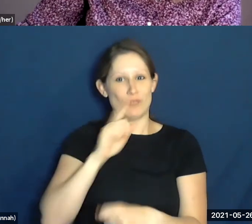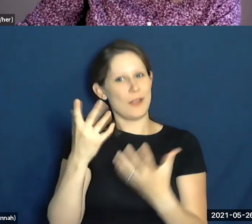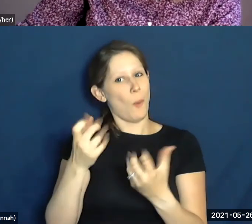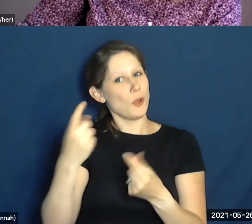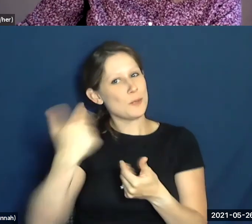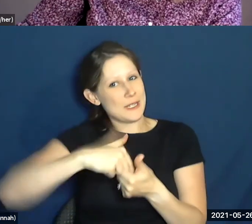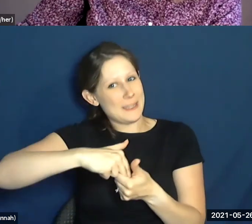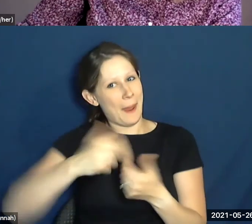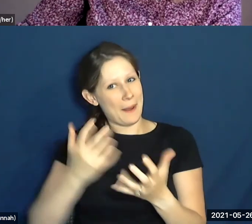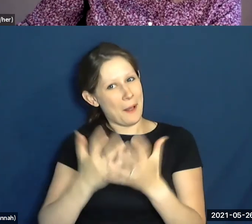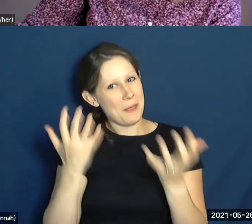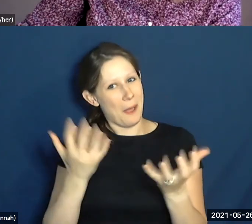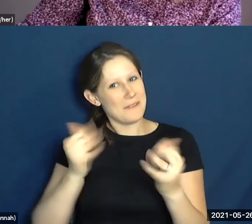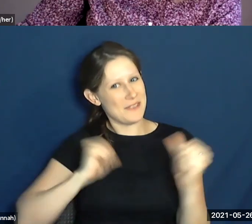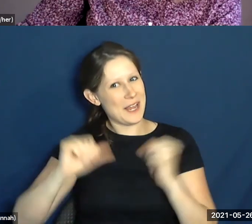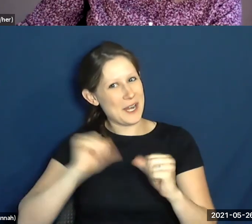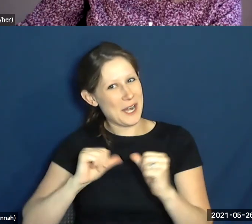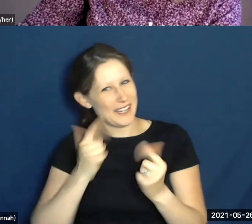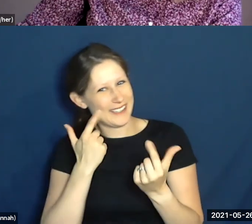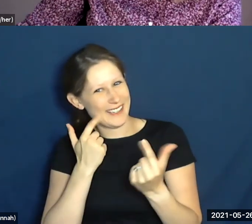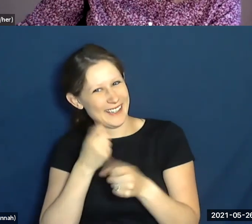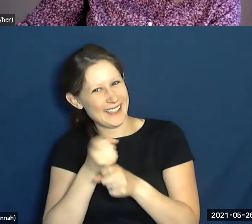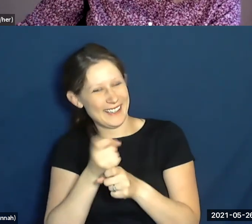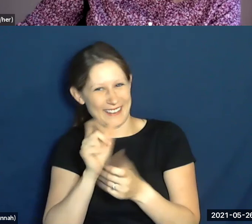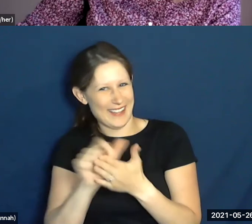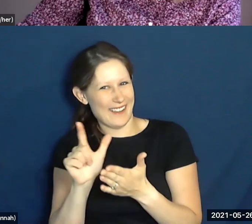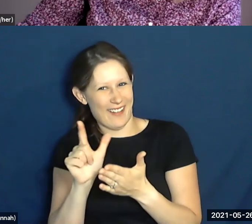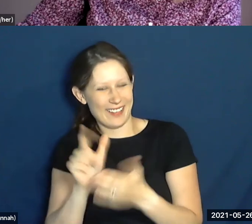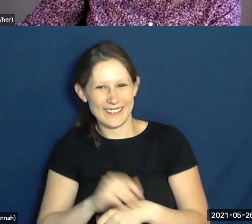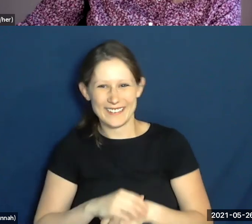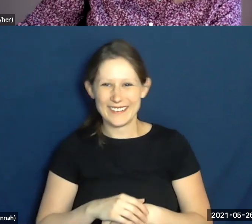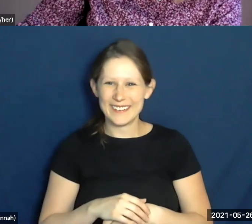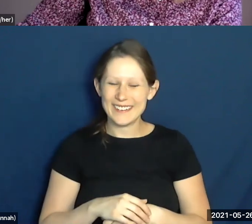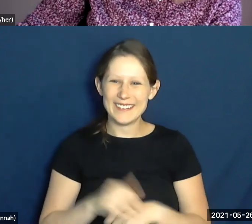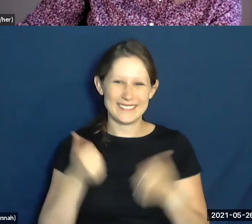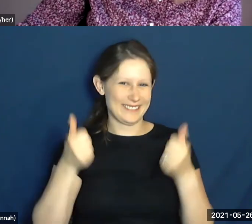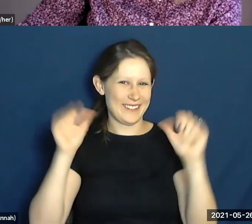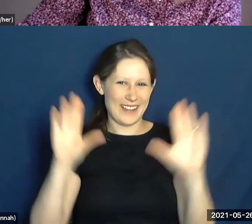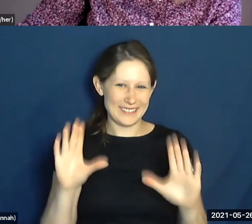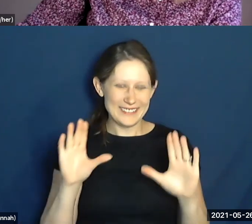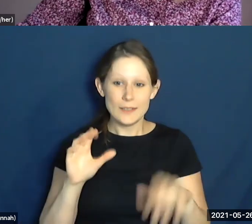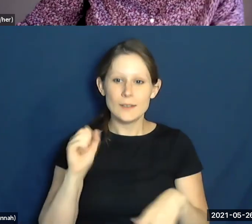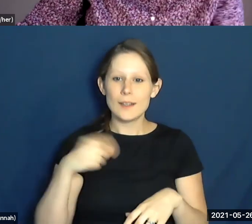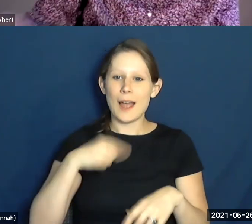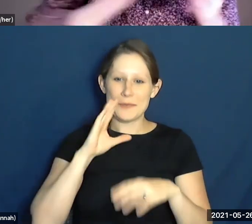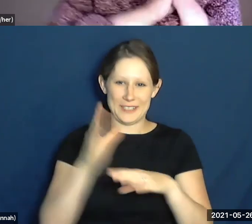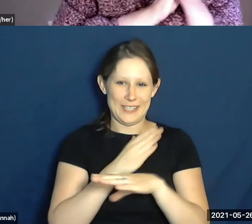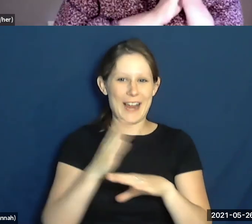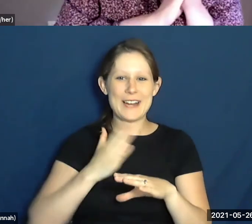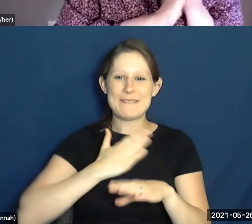in a lot of theater. That's all. I'm going to share my screen just for a couple seconds.